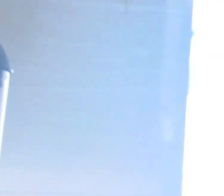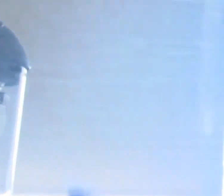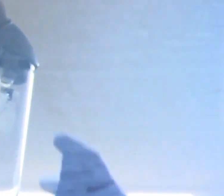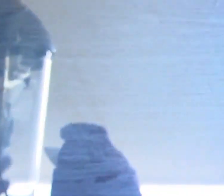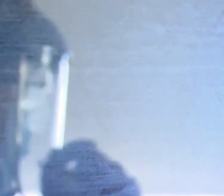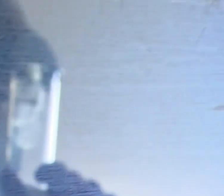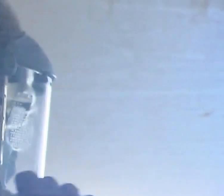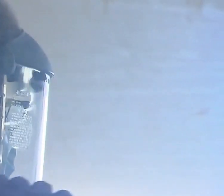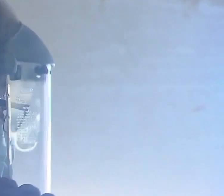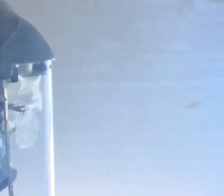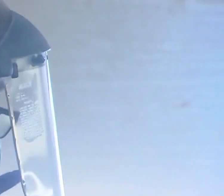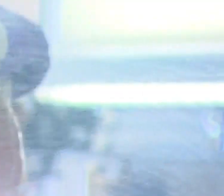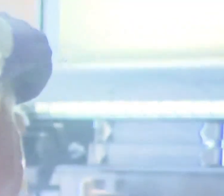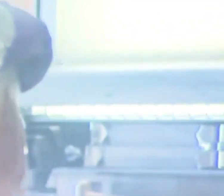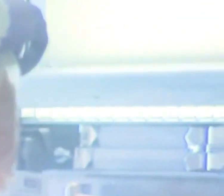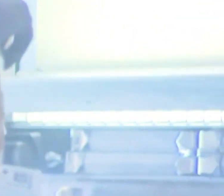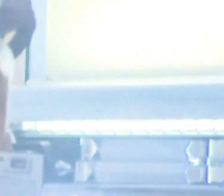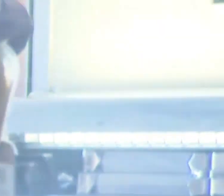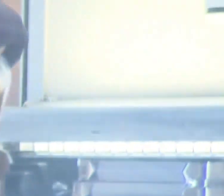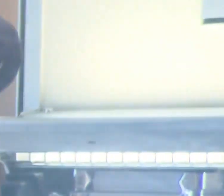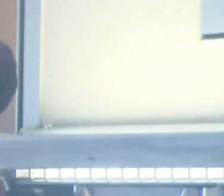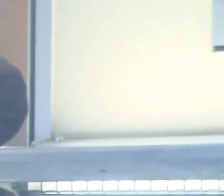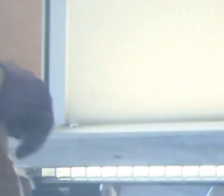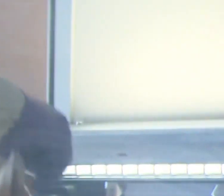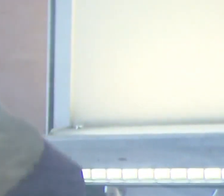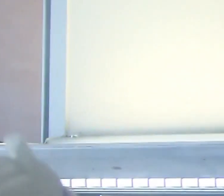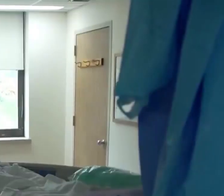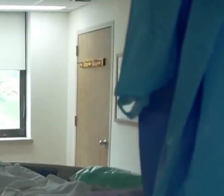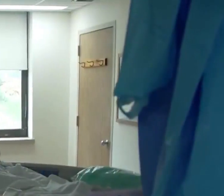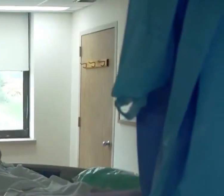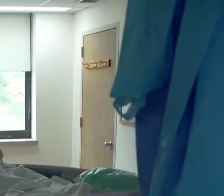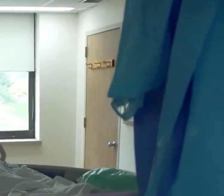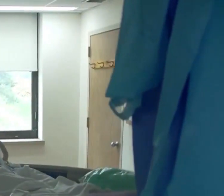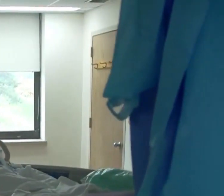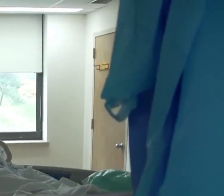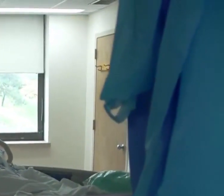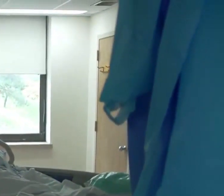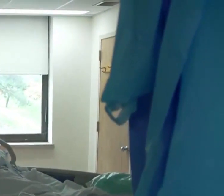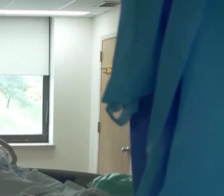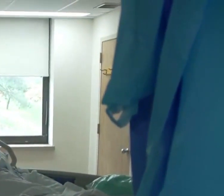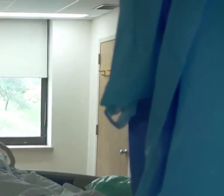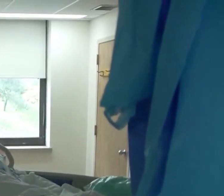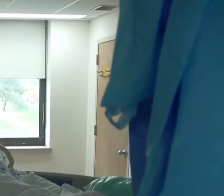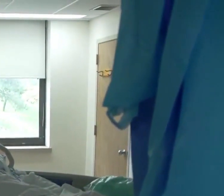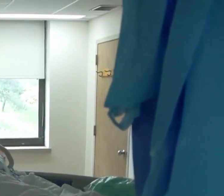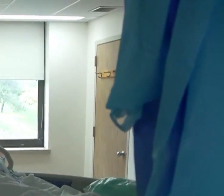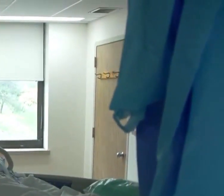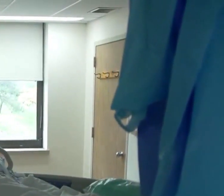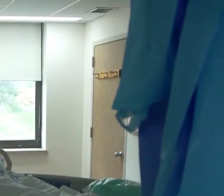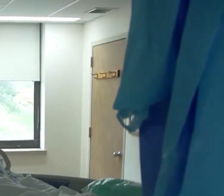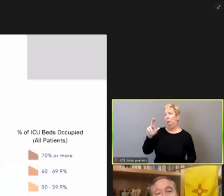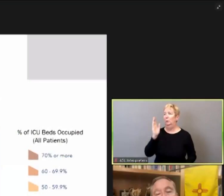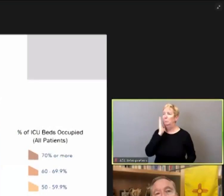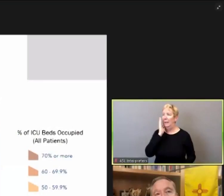TO MAKE DECISIONS ABOUT WHO GETS WHAT RESOURCES AND CARE BECAUSE STAFF IS SHORT... AND BEDS ARE LIMITED. 13:33:00; our icu beds in the state are well